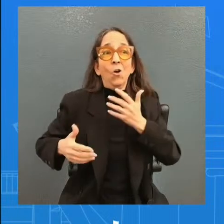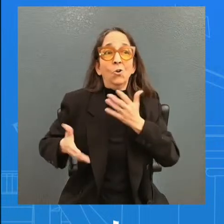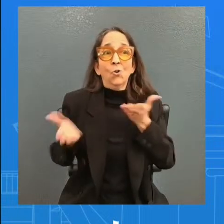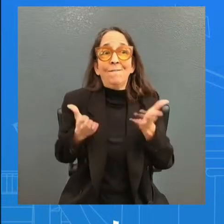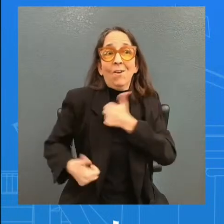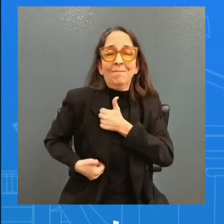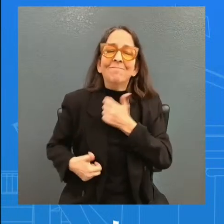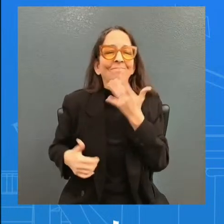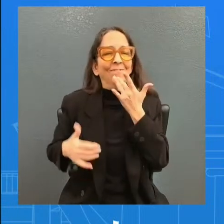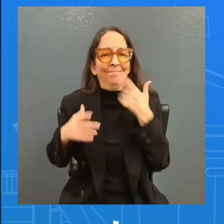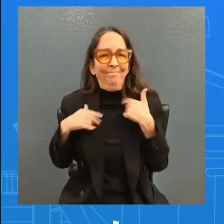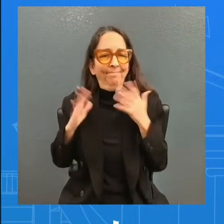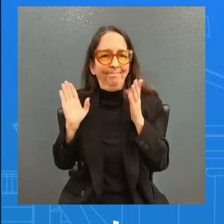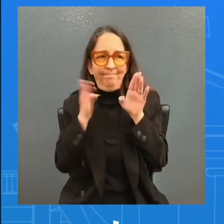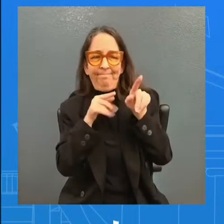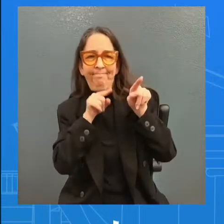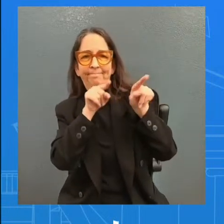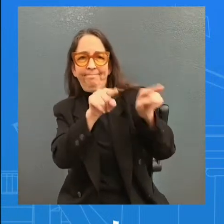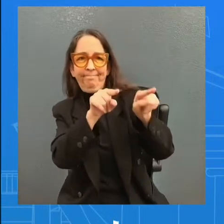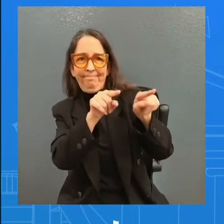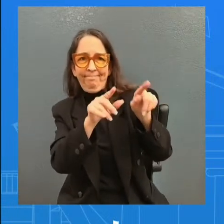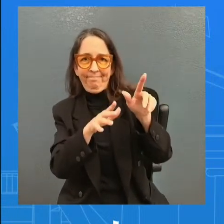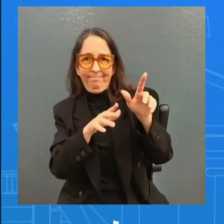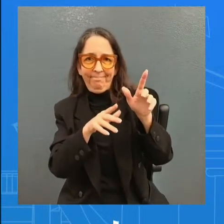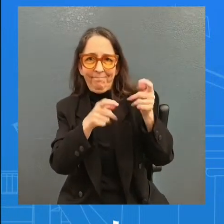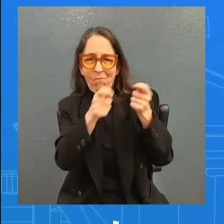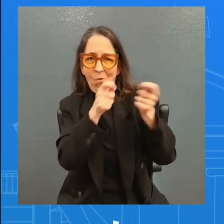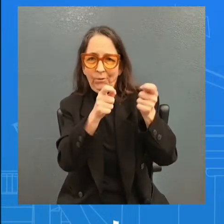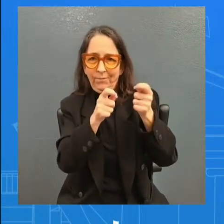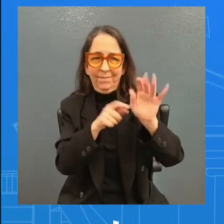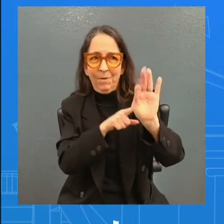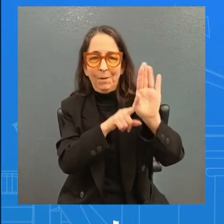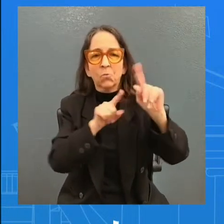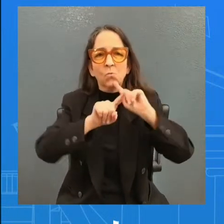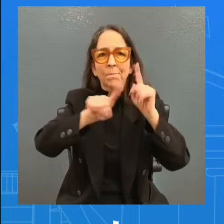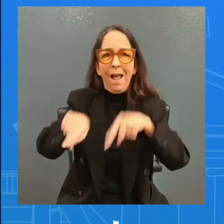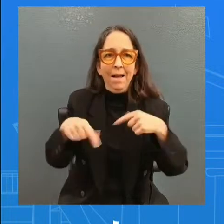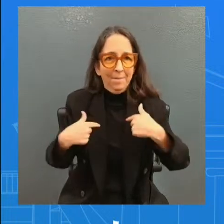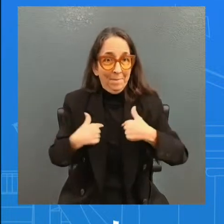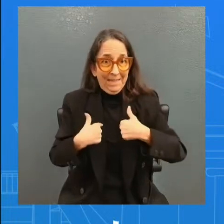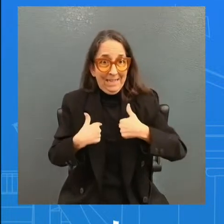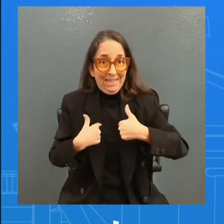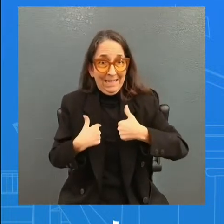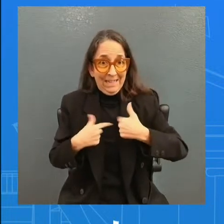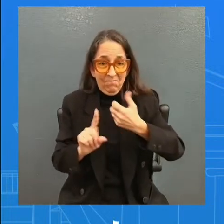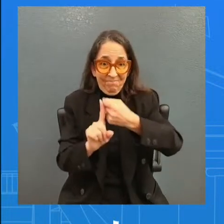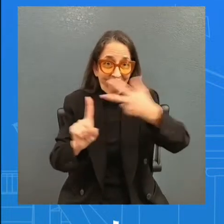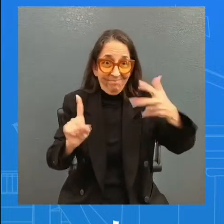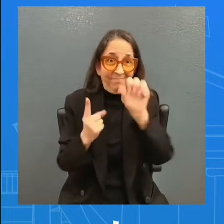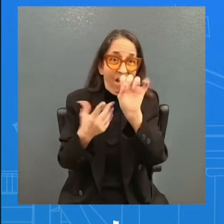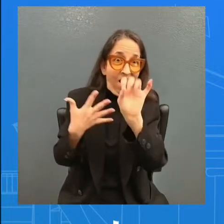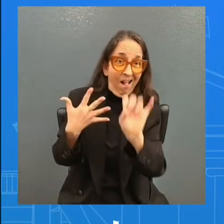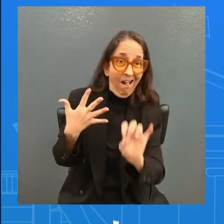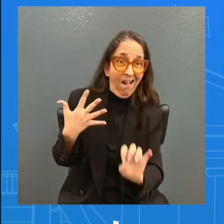I don’t want to get into -- into a back-and-forth on this -- on this. What we can say is: